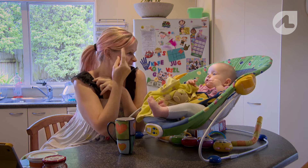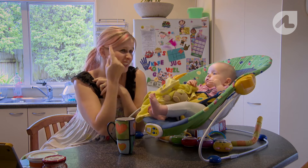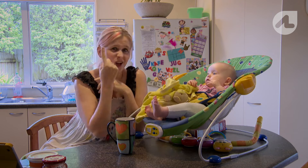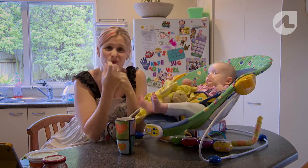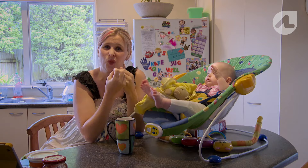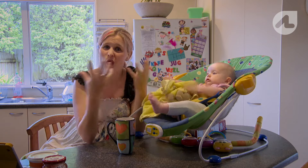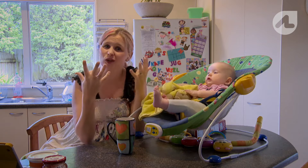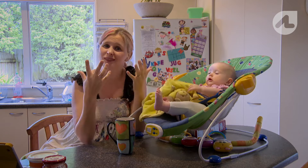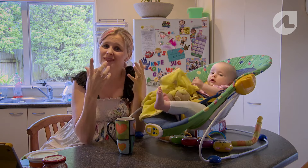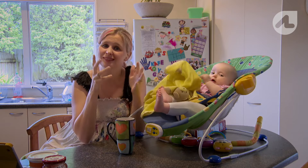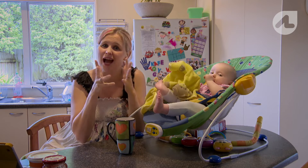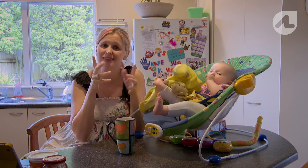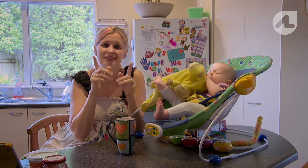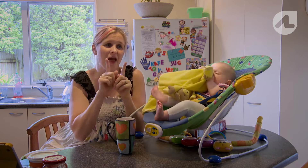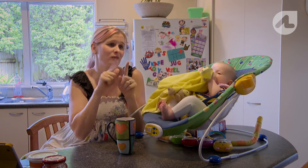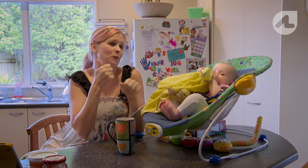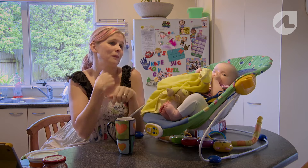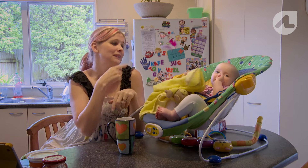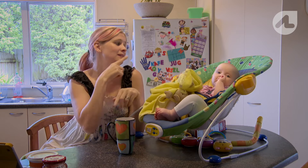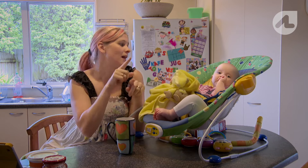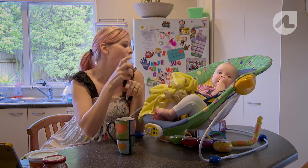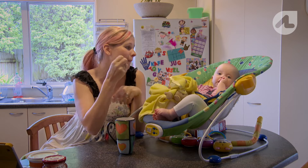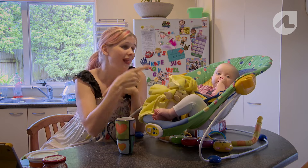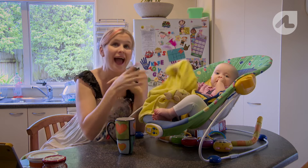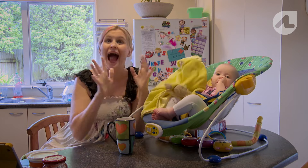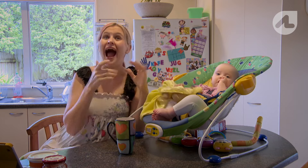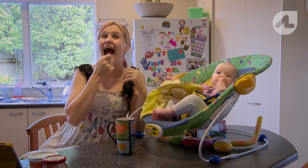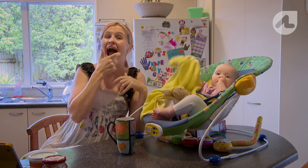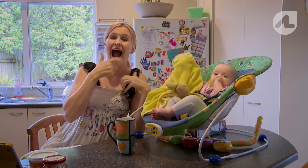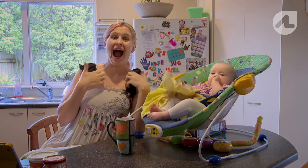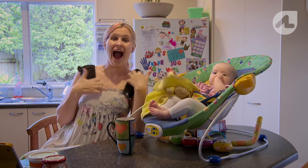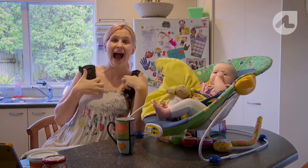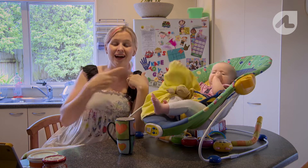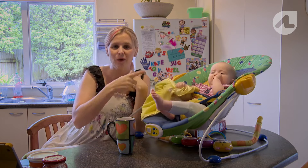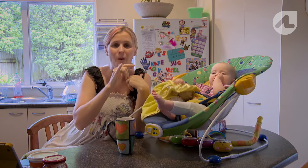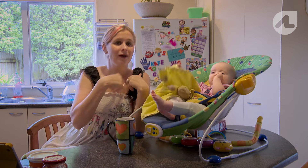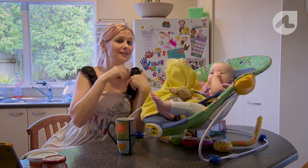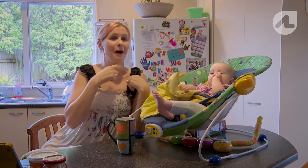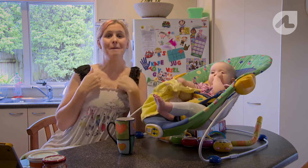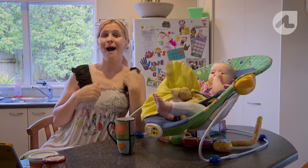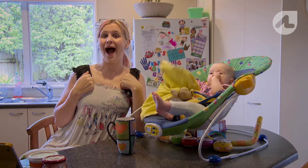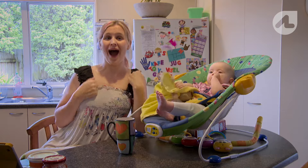She's always looking around and making eye contact. She actually knows "milk" and she gets really excited.